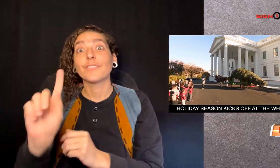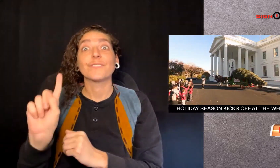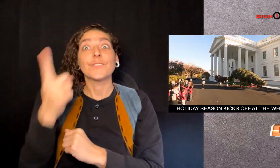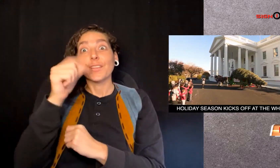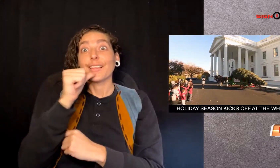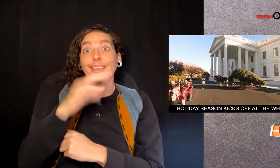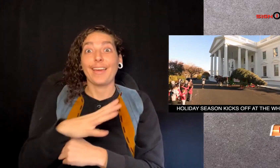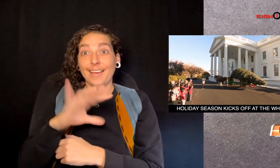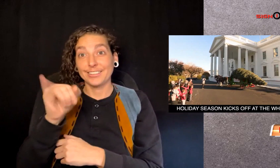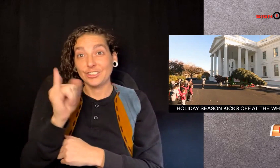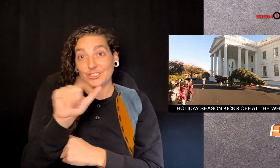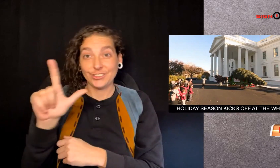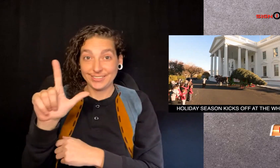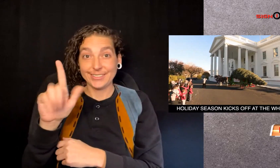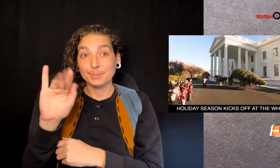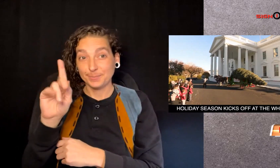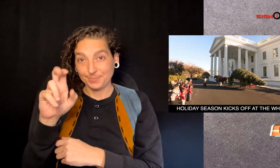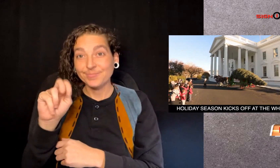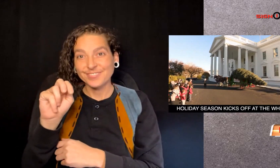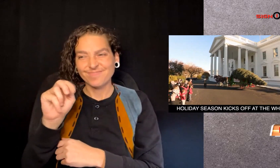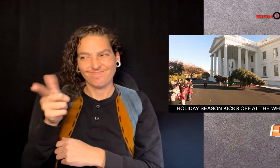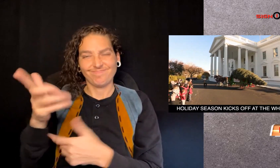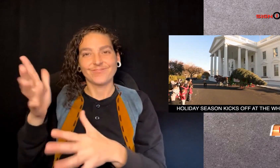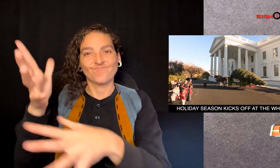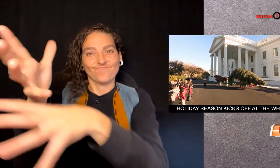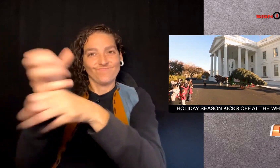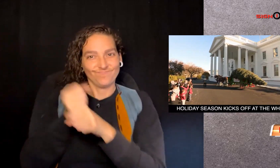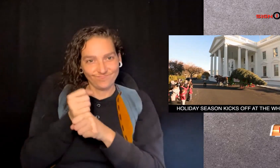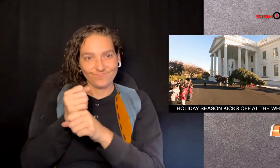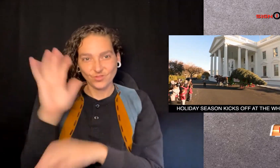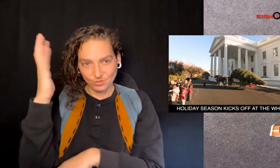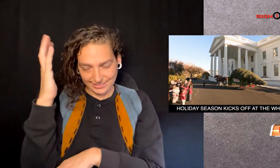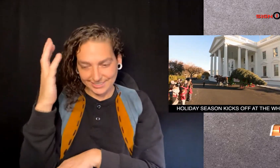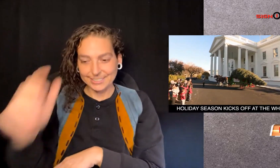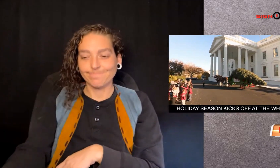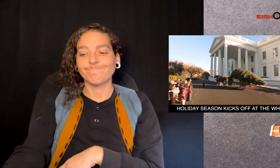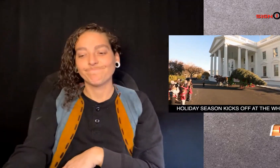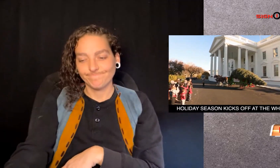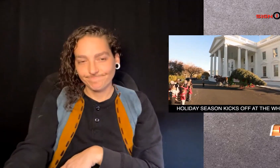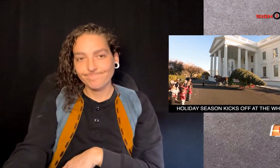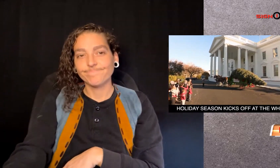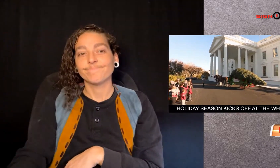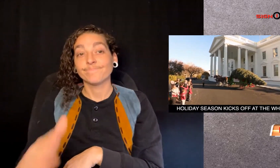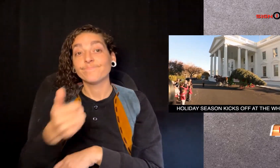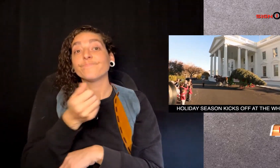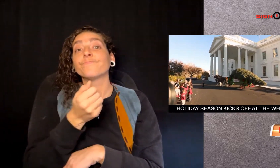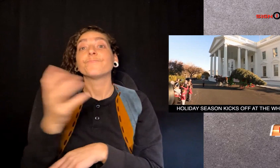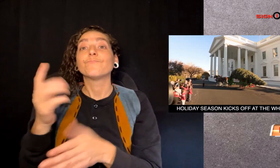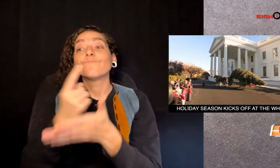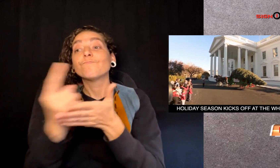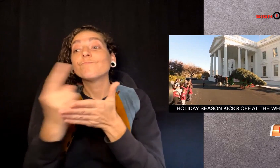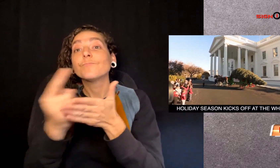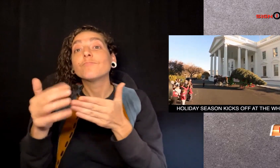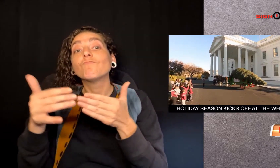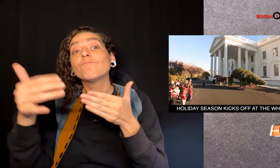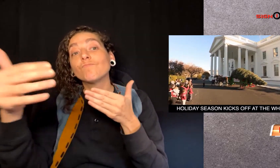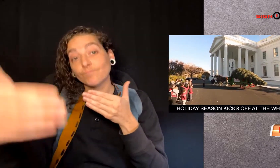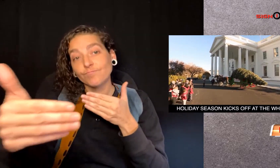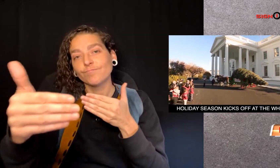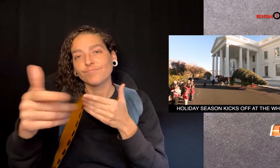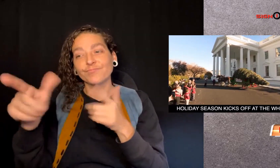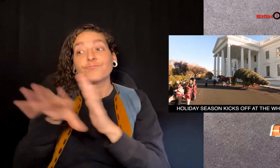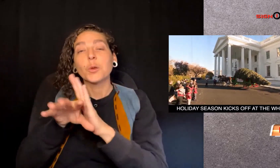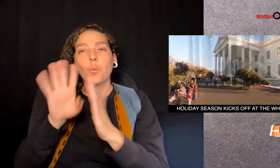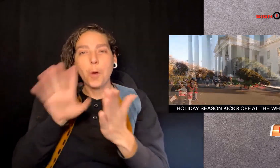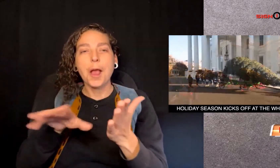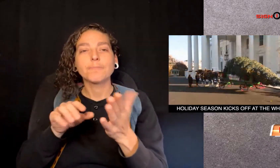first lady Jill Biden was there to receive the tree in a few weeks video be released